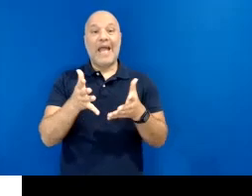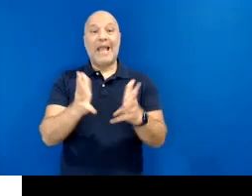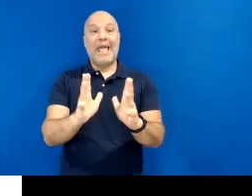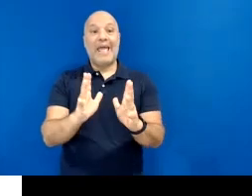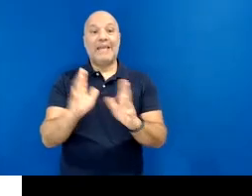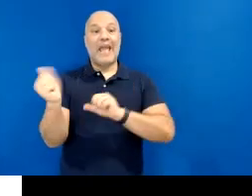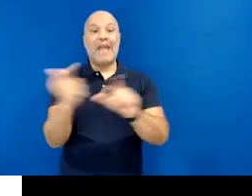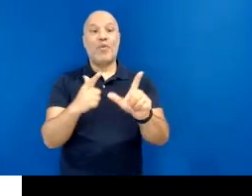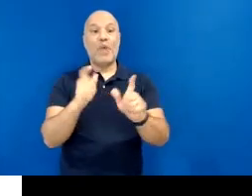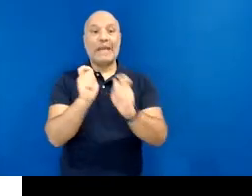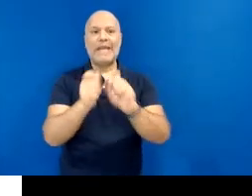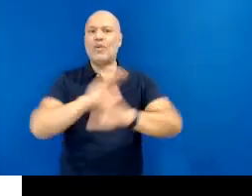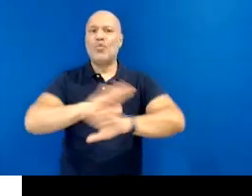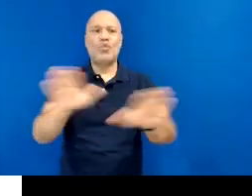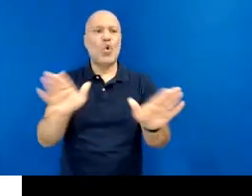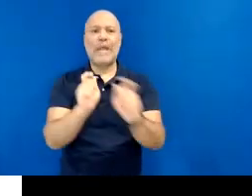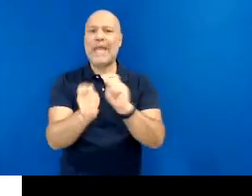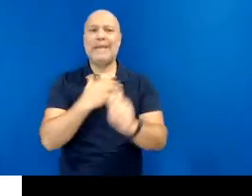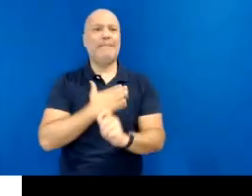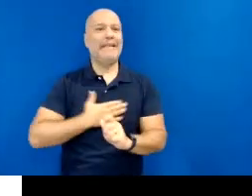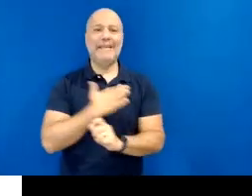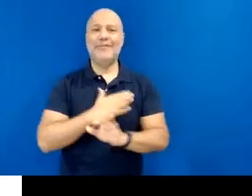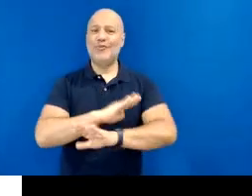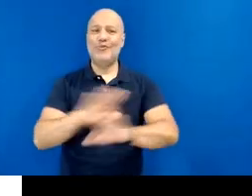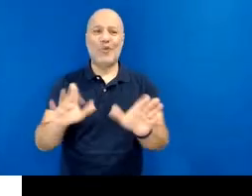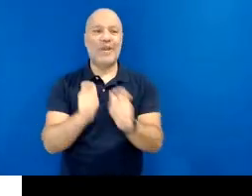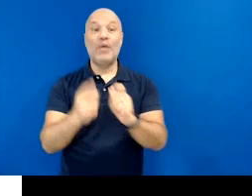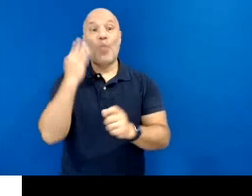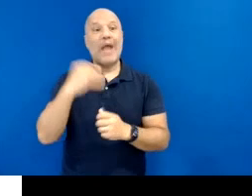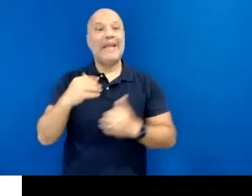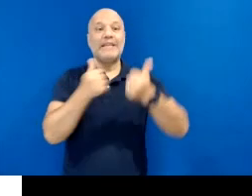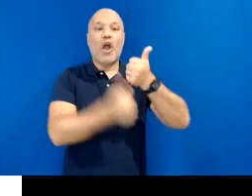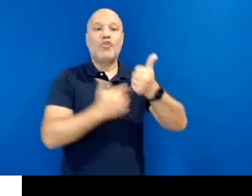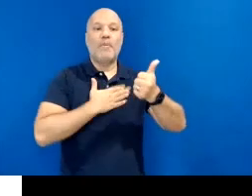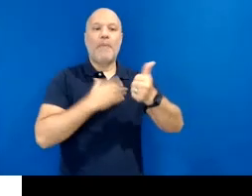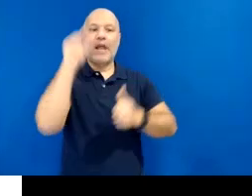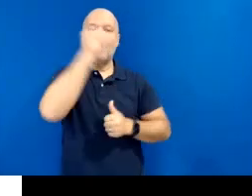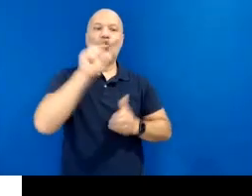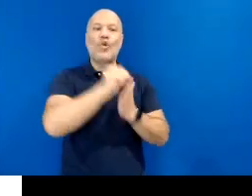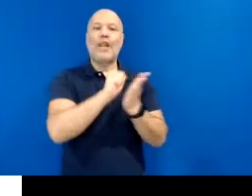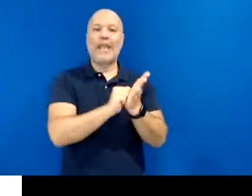Okay. I'm going to just try it. It's in my Google account. And also don't request